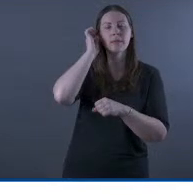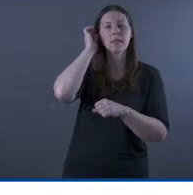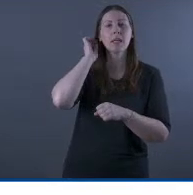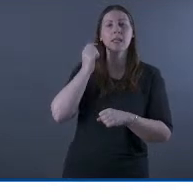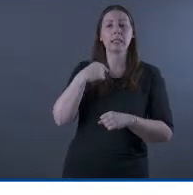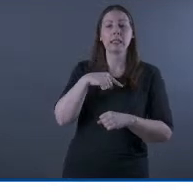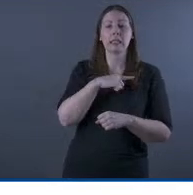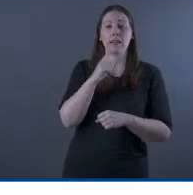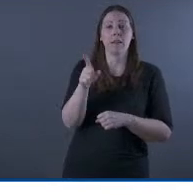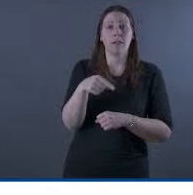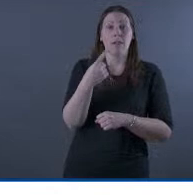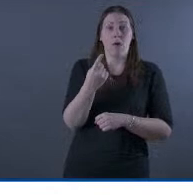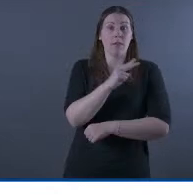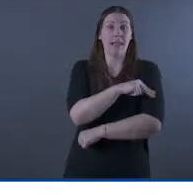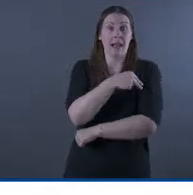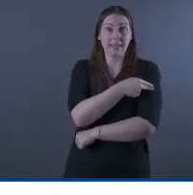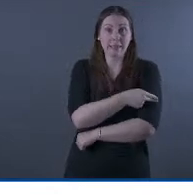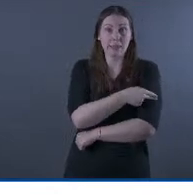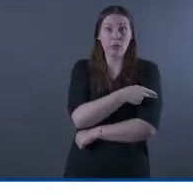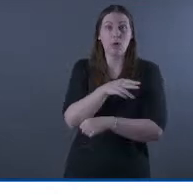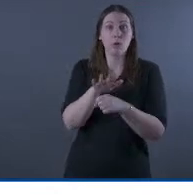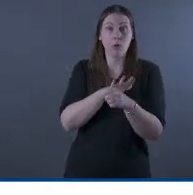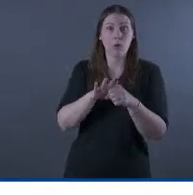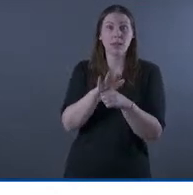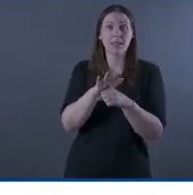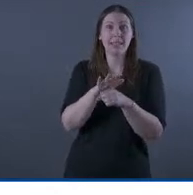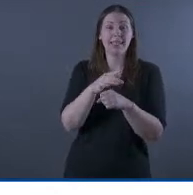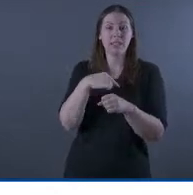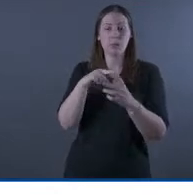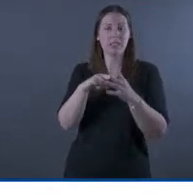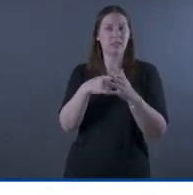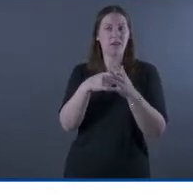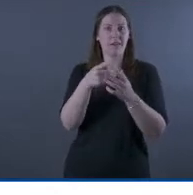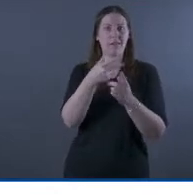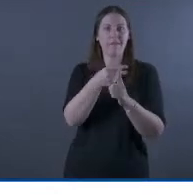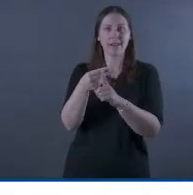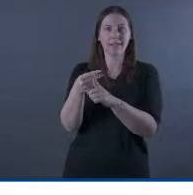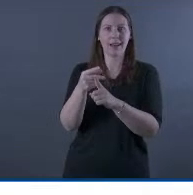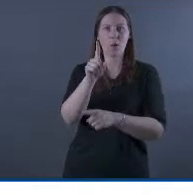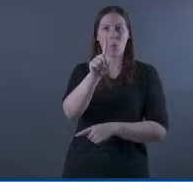we started vaccinating 1A providers right from the start, which was great.